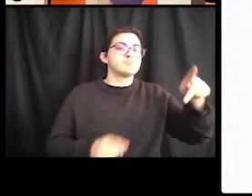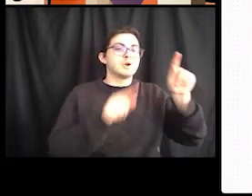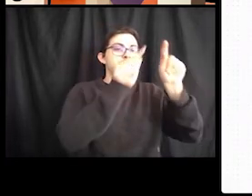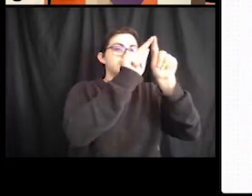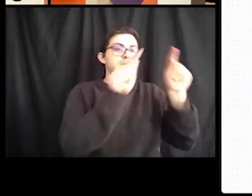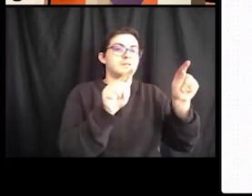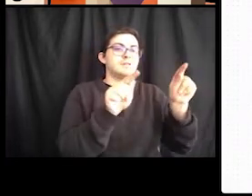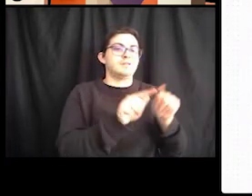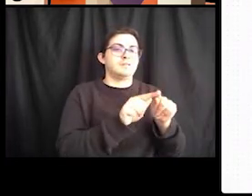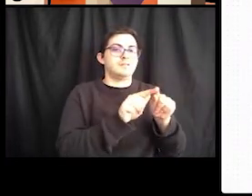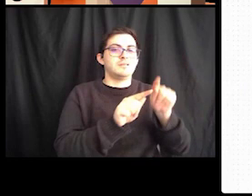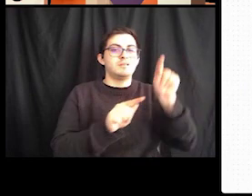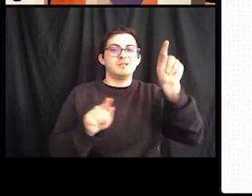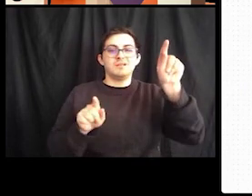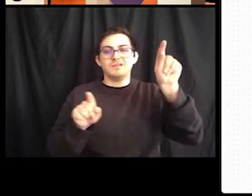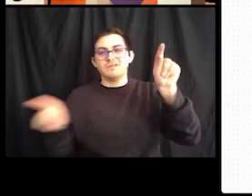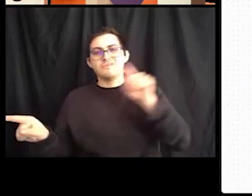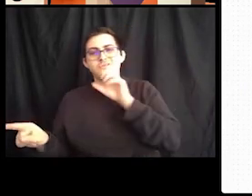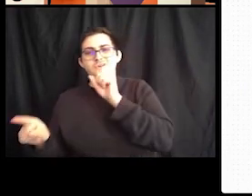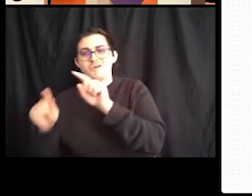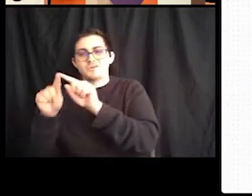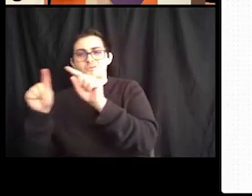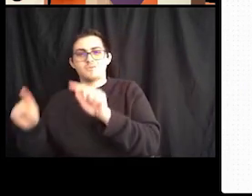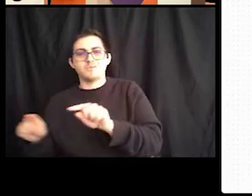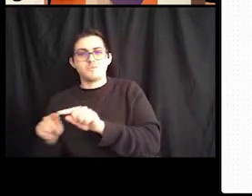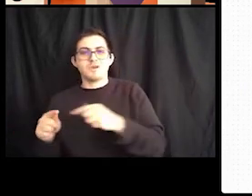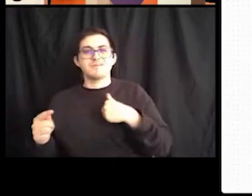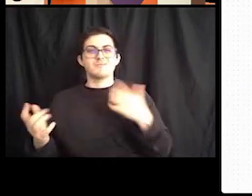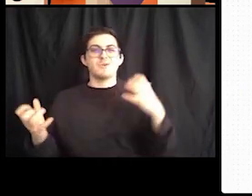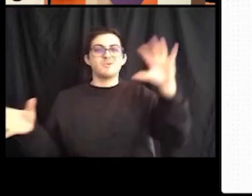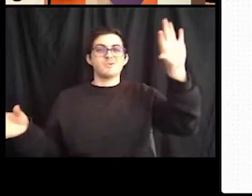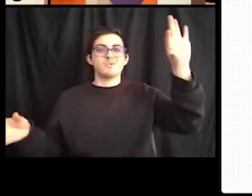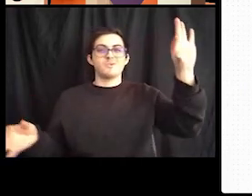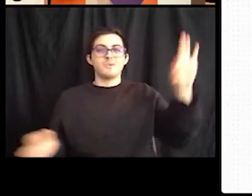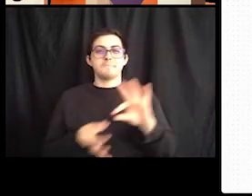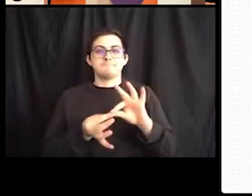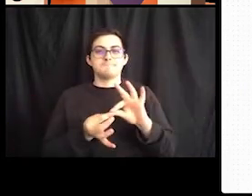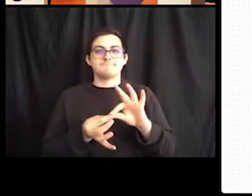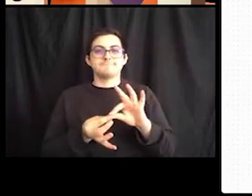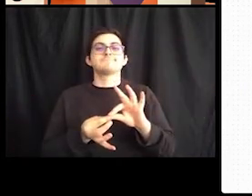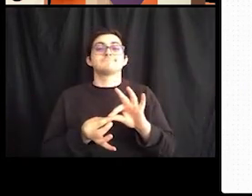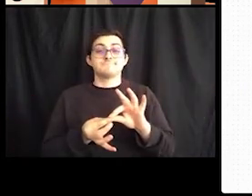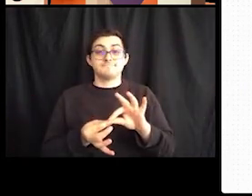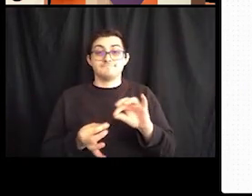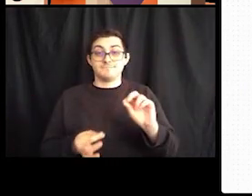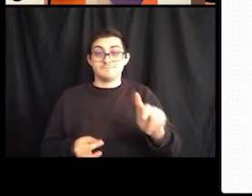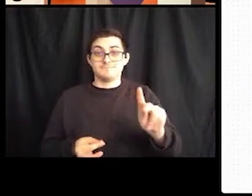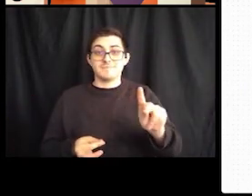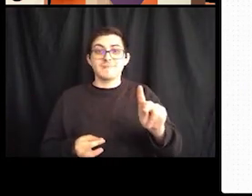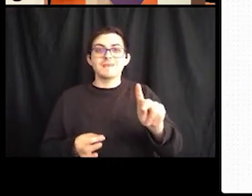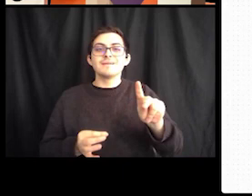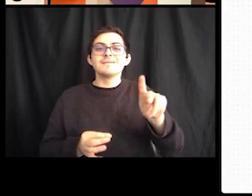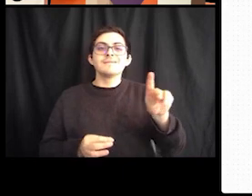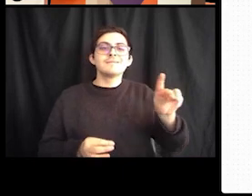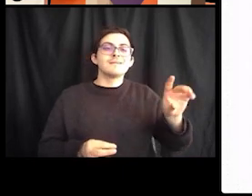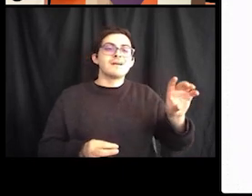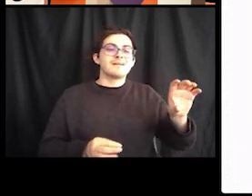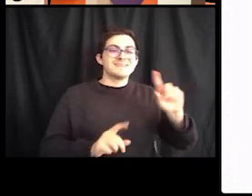So I'm going to press Shift C to bring up the connectors, and you can hover over a shape to decide